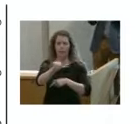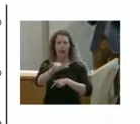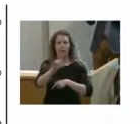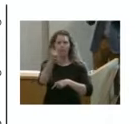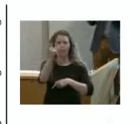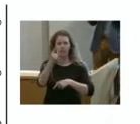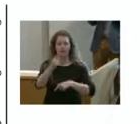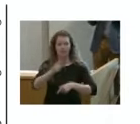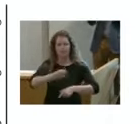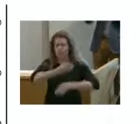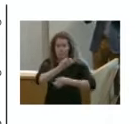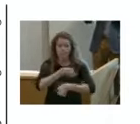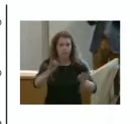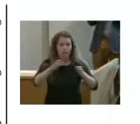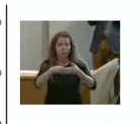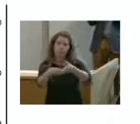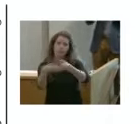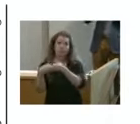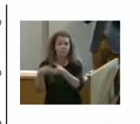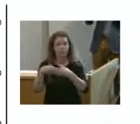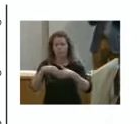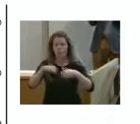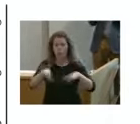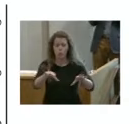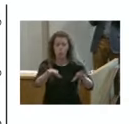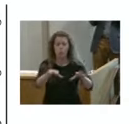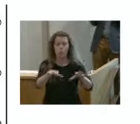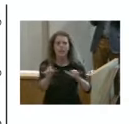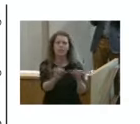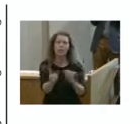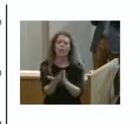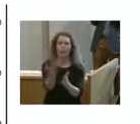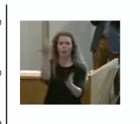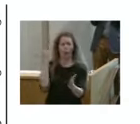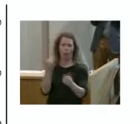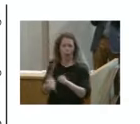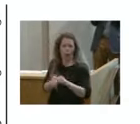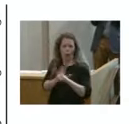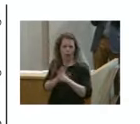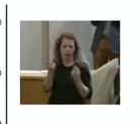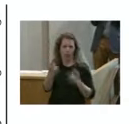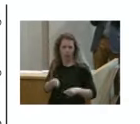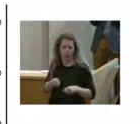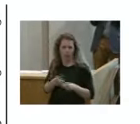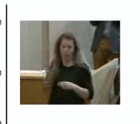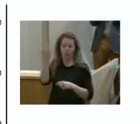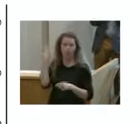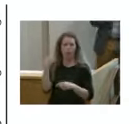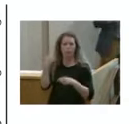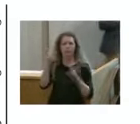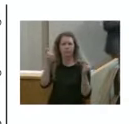behaving like they were prior to Covid-19 ever being in the world, okay. What